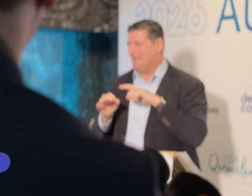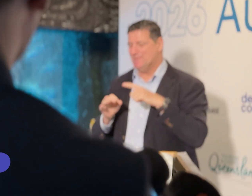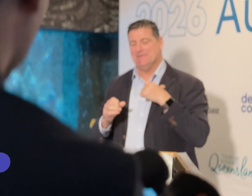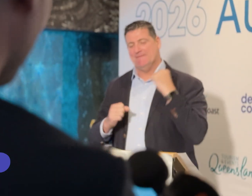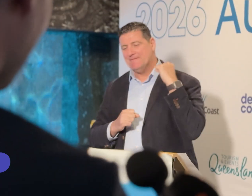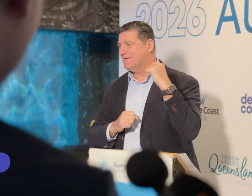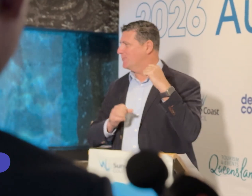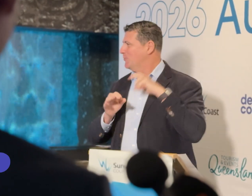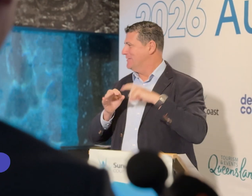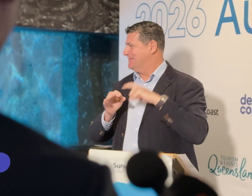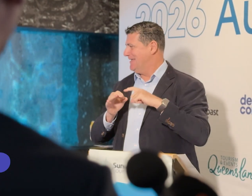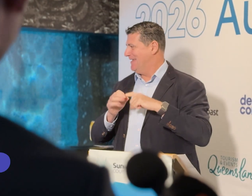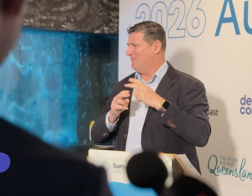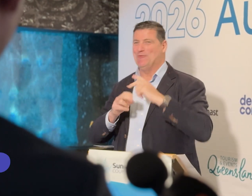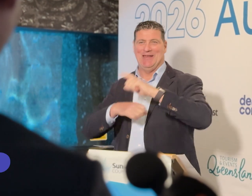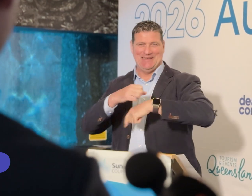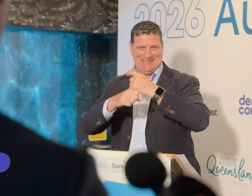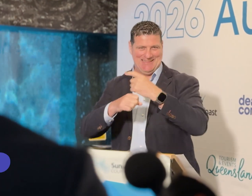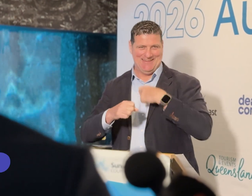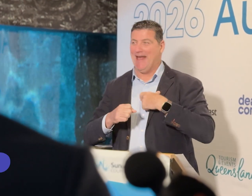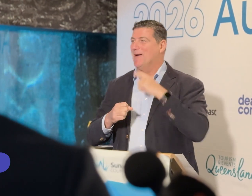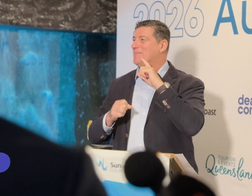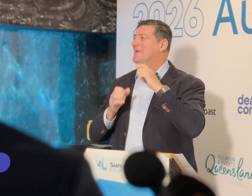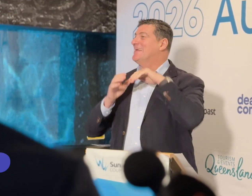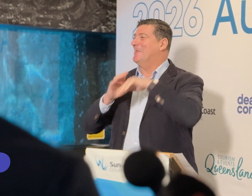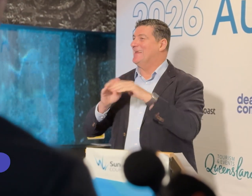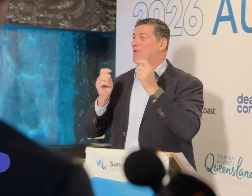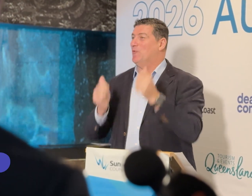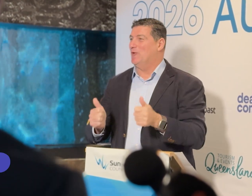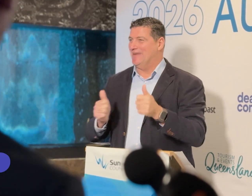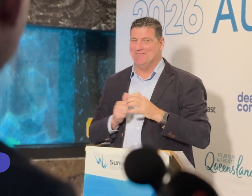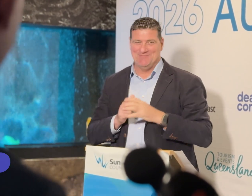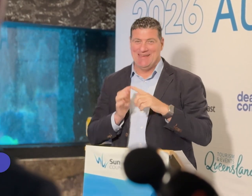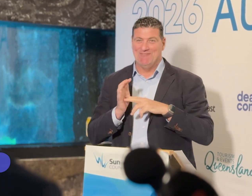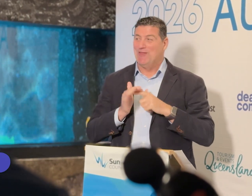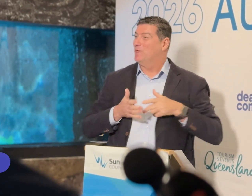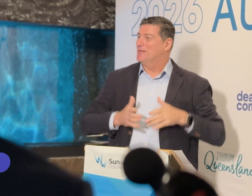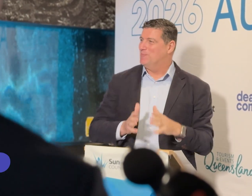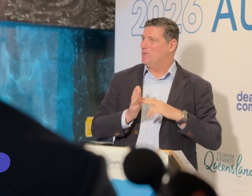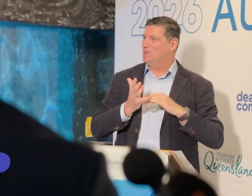and I am supportive for Queensland next year, so I'm going to get in early. Even though I’m New South Wales born,